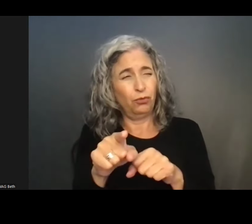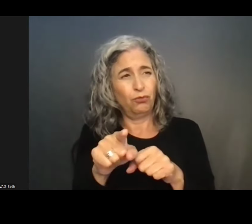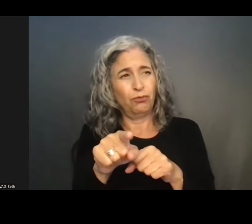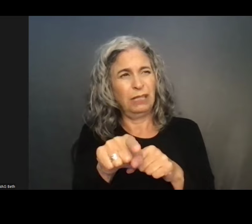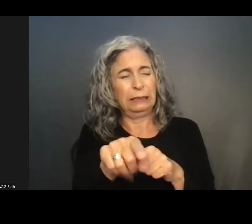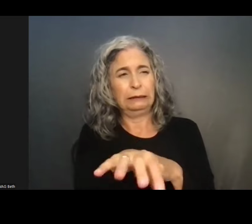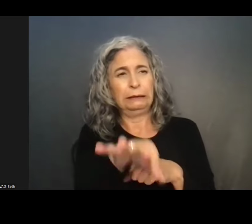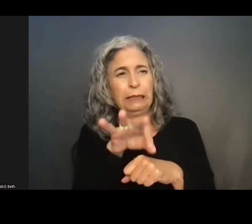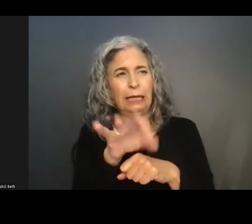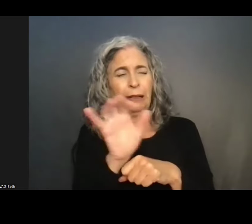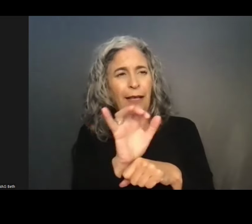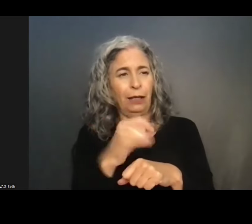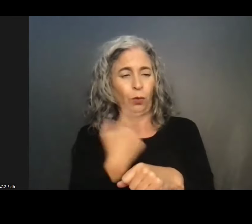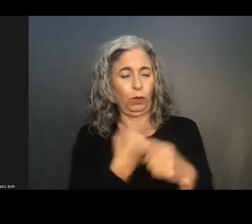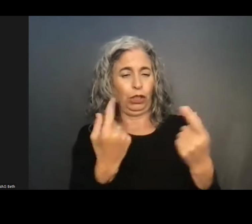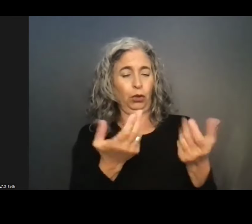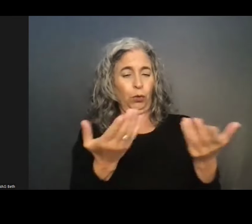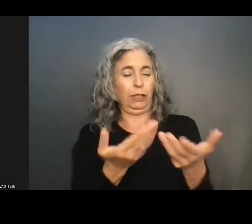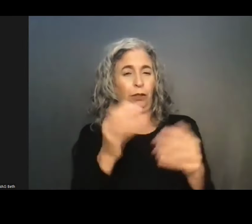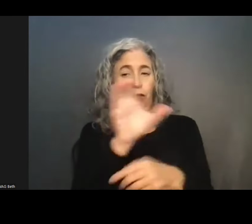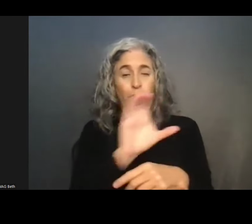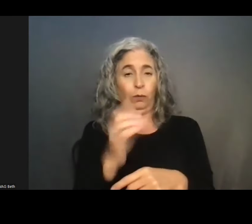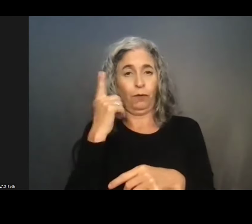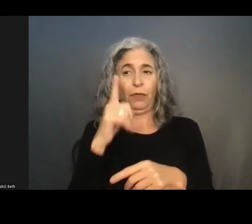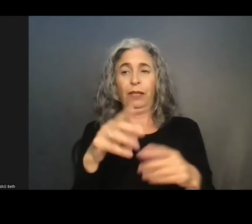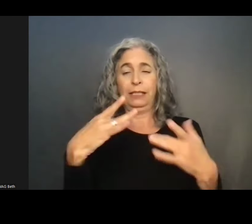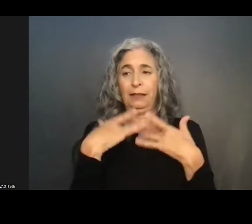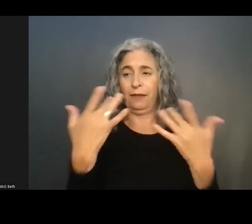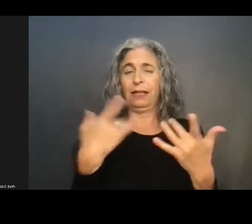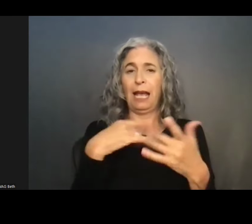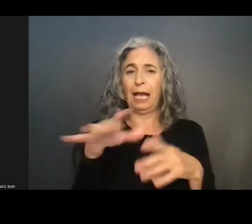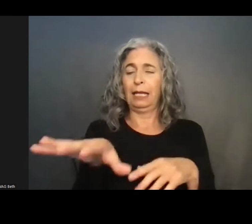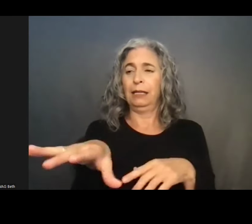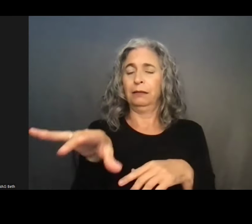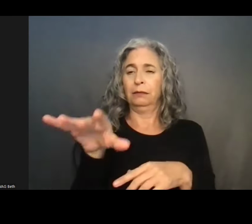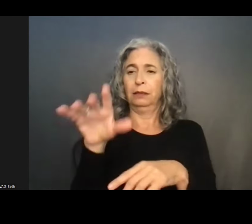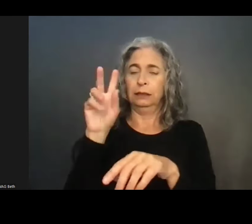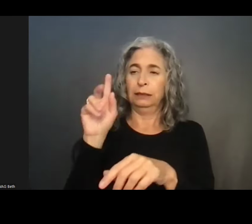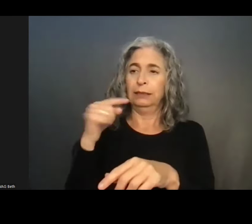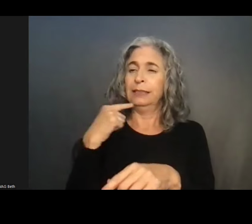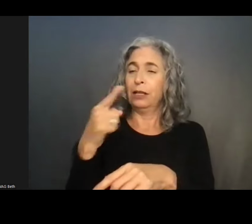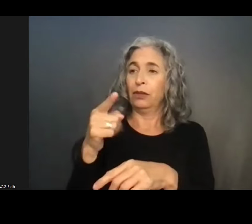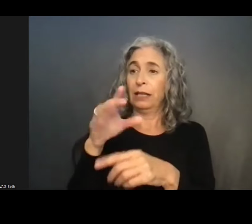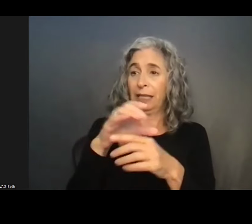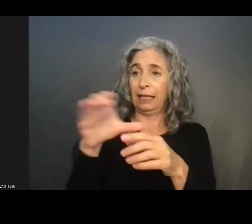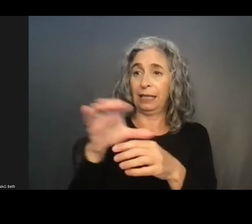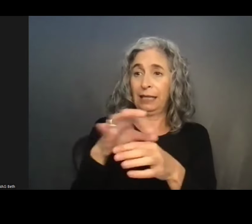we do in Zoom for this event, where I assign the captioner, they get a link to send their